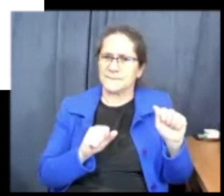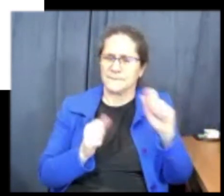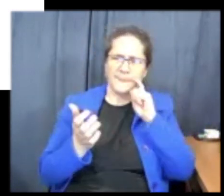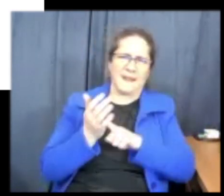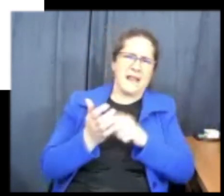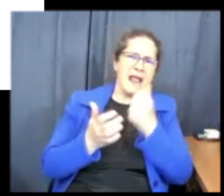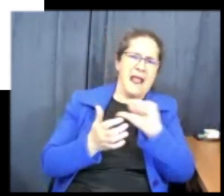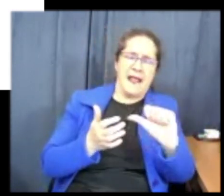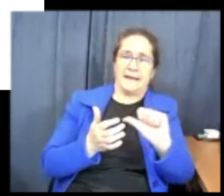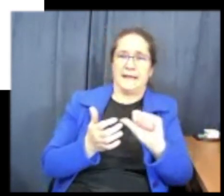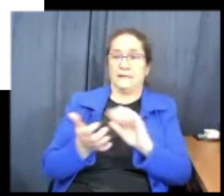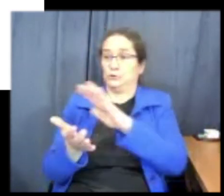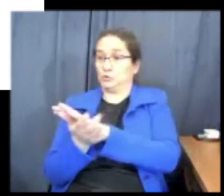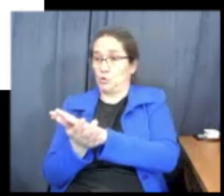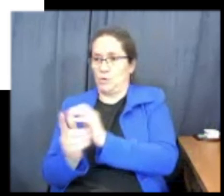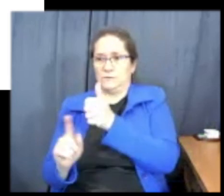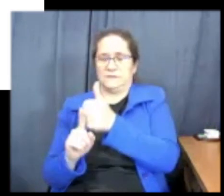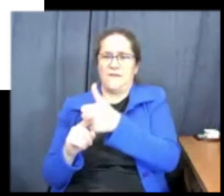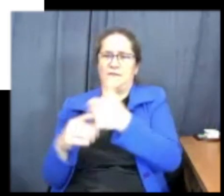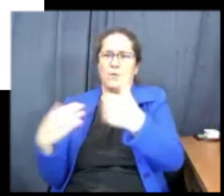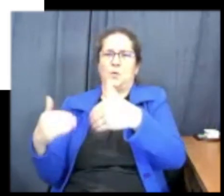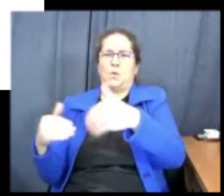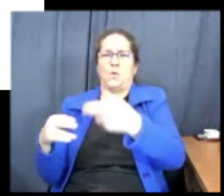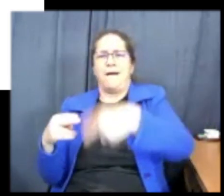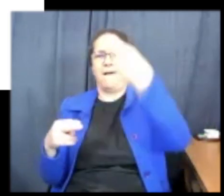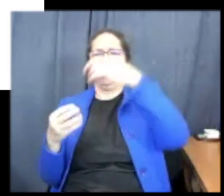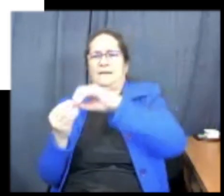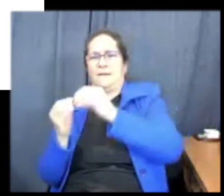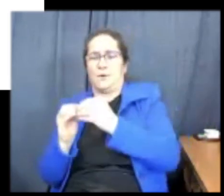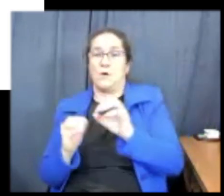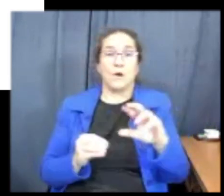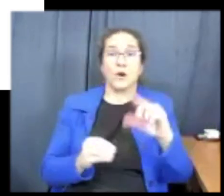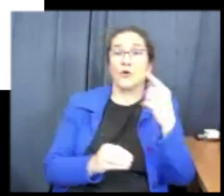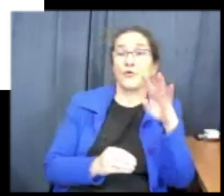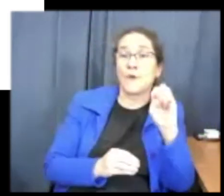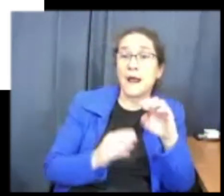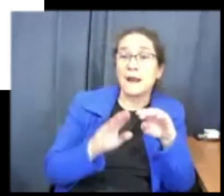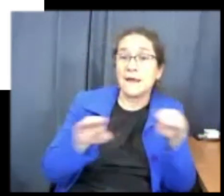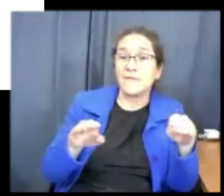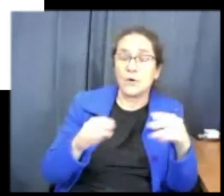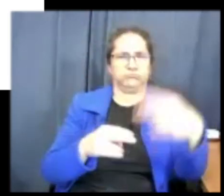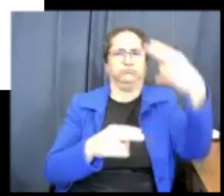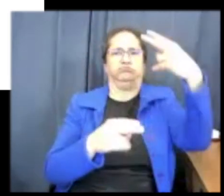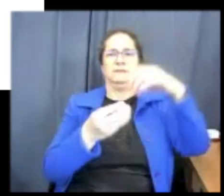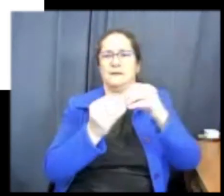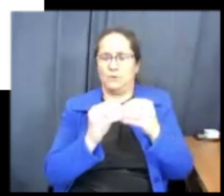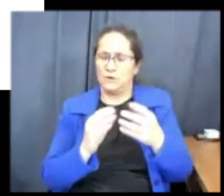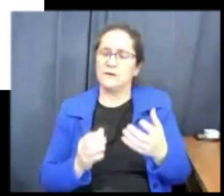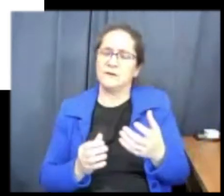are sort of sticking out amongst the others, but then also you want to breakdown the data by teacher